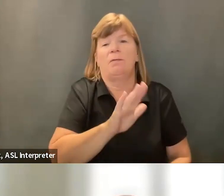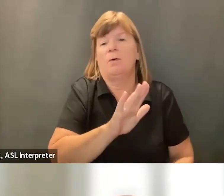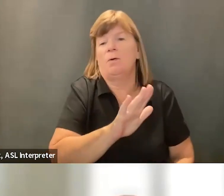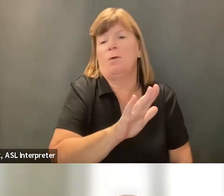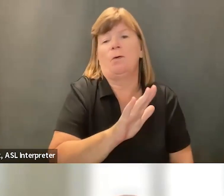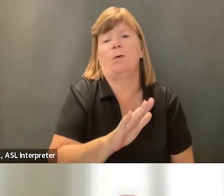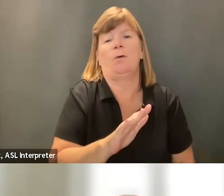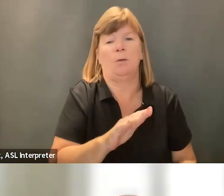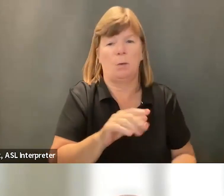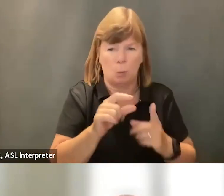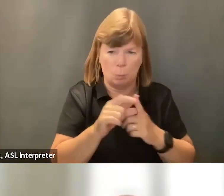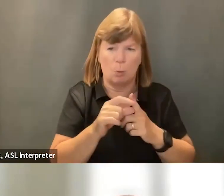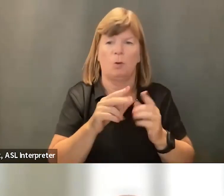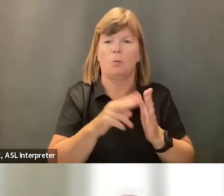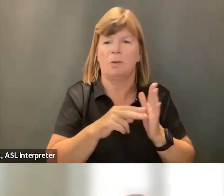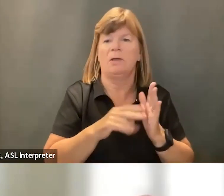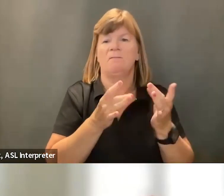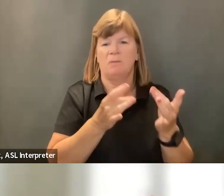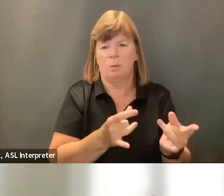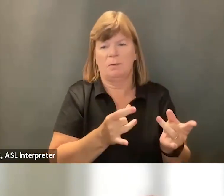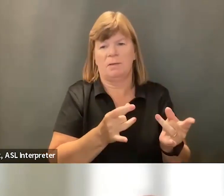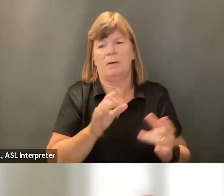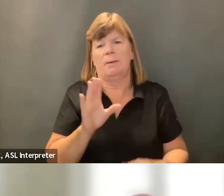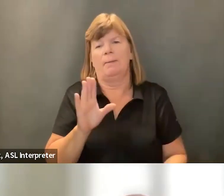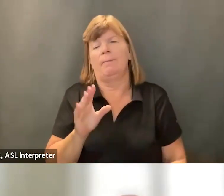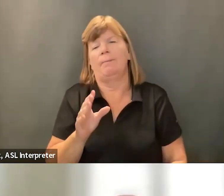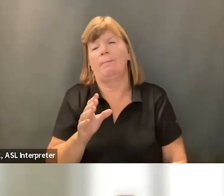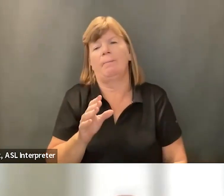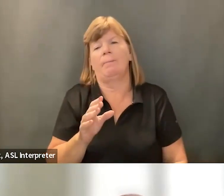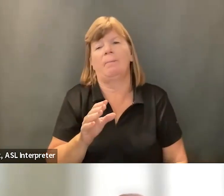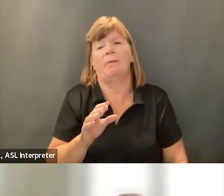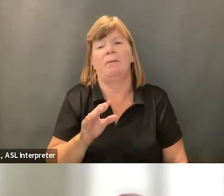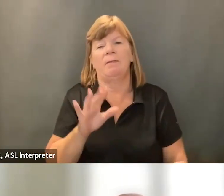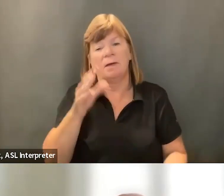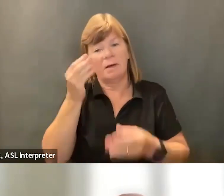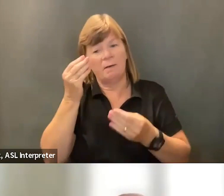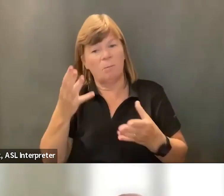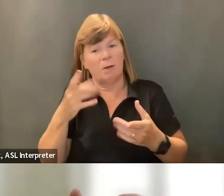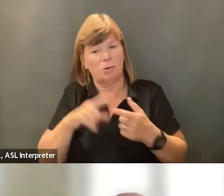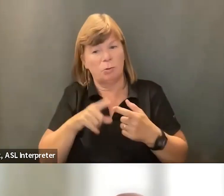word reading and we're reading fluency is that the materials that you would work on are the